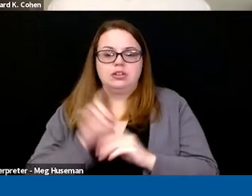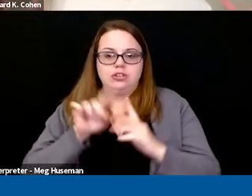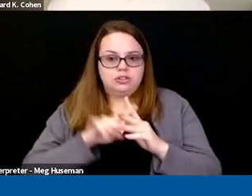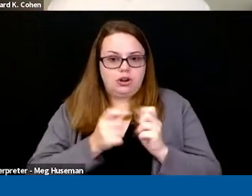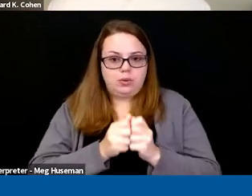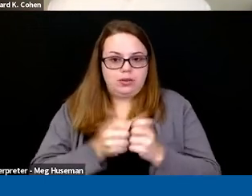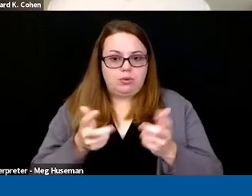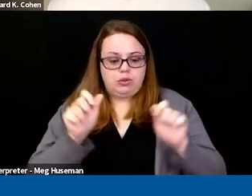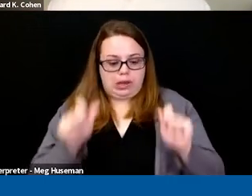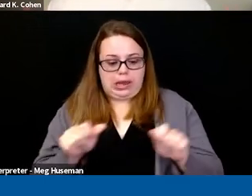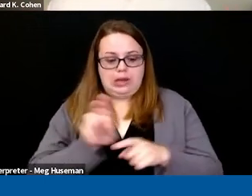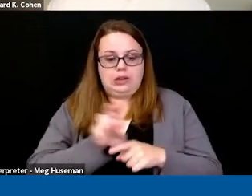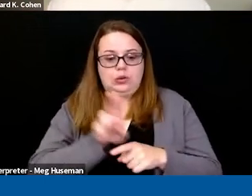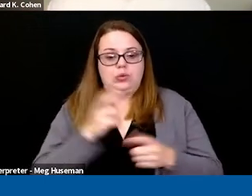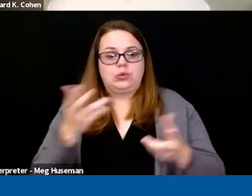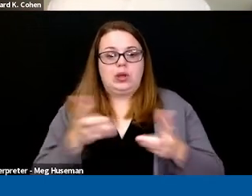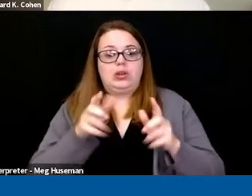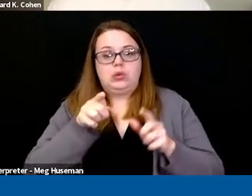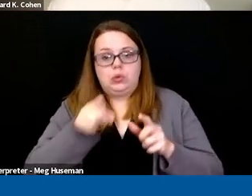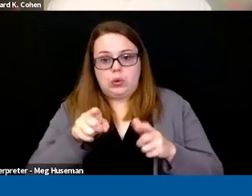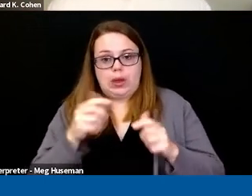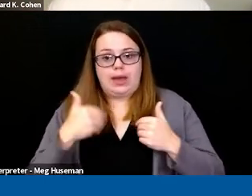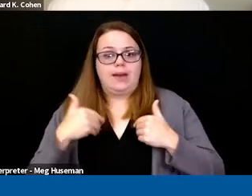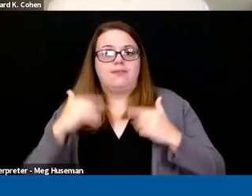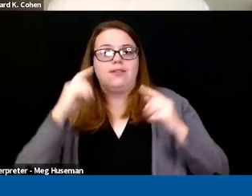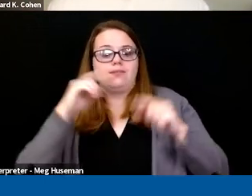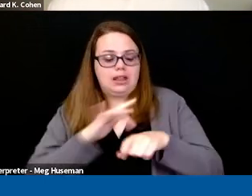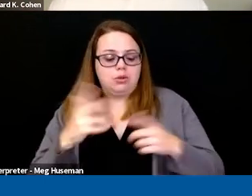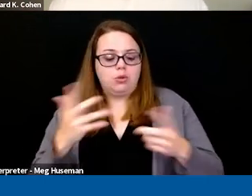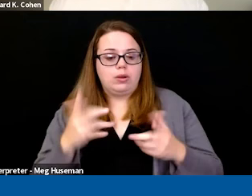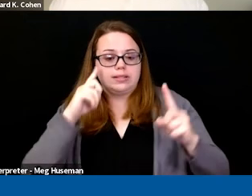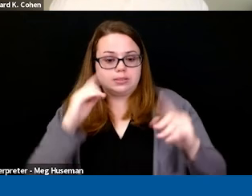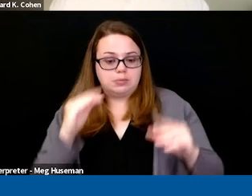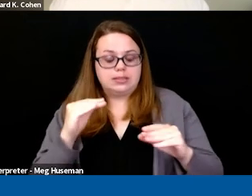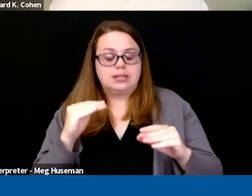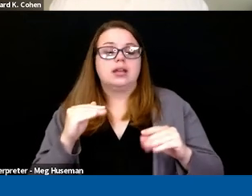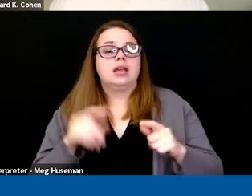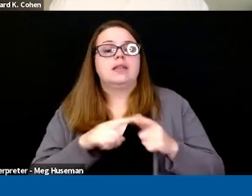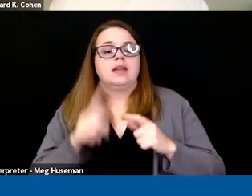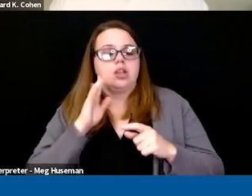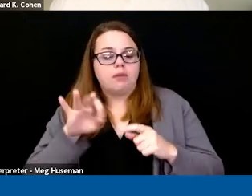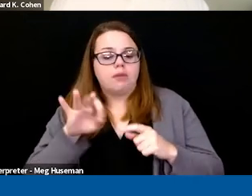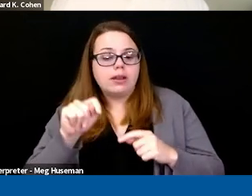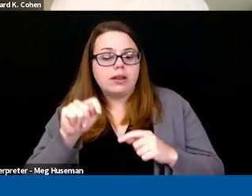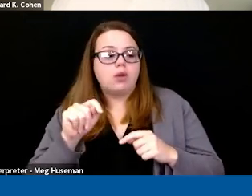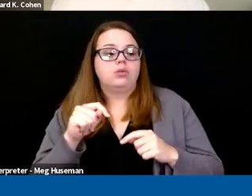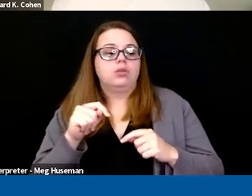and use what is expected based on the specs. And then you'll find out that, you know,